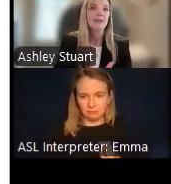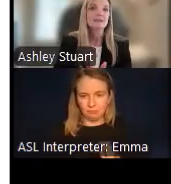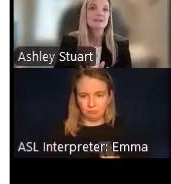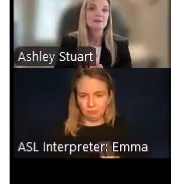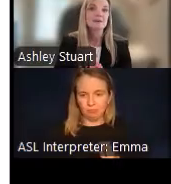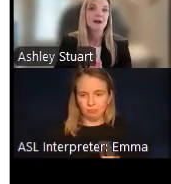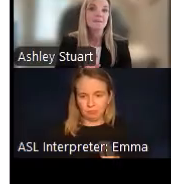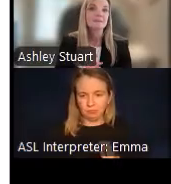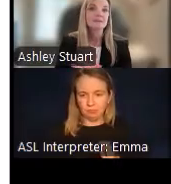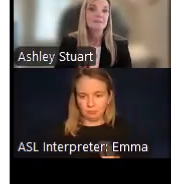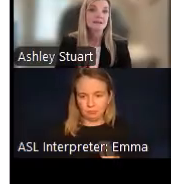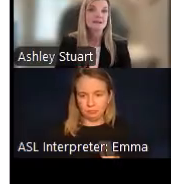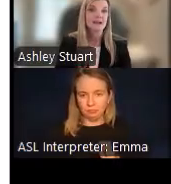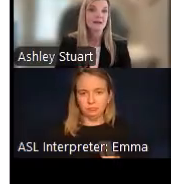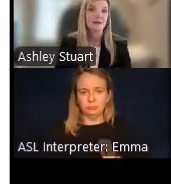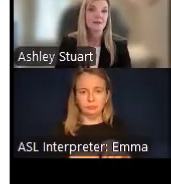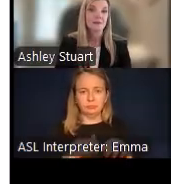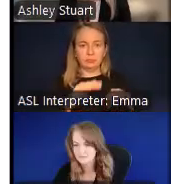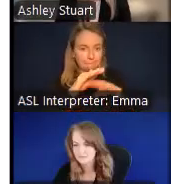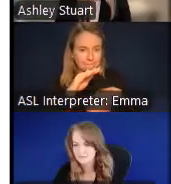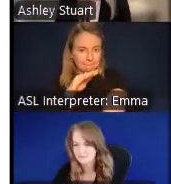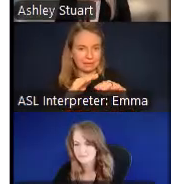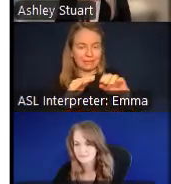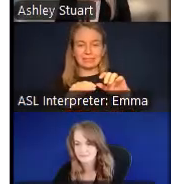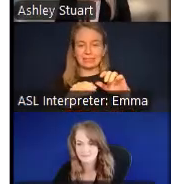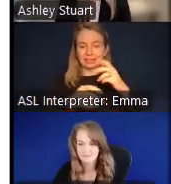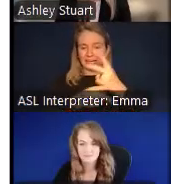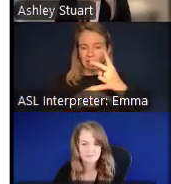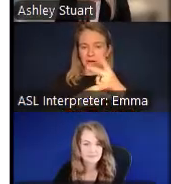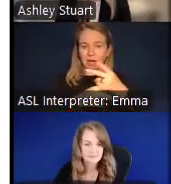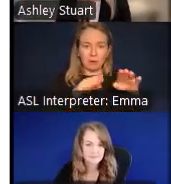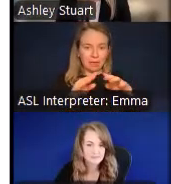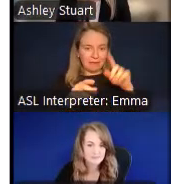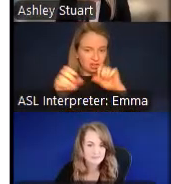So some basic caregiver behavior strategies that you can